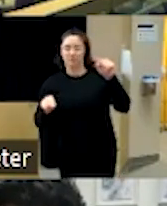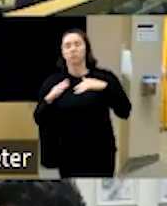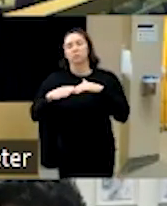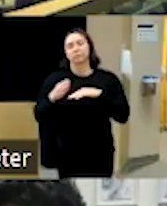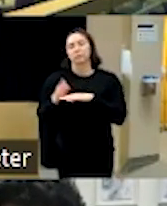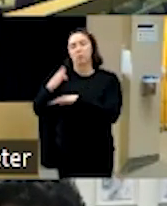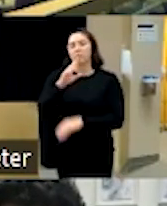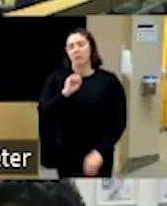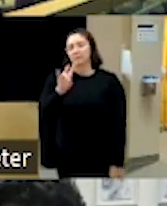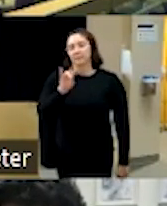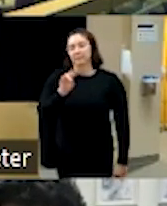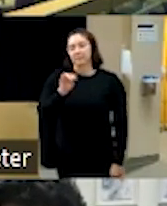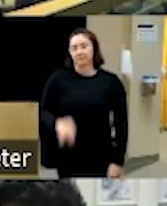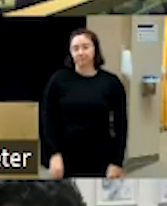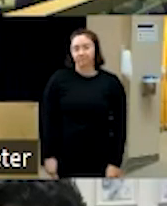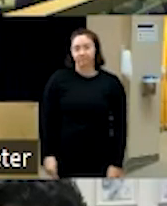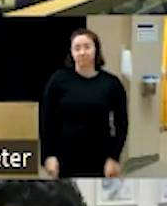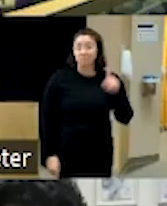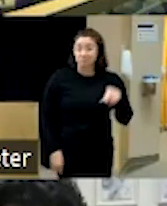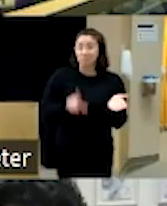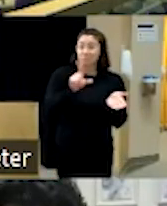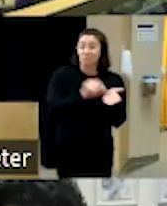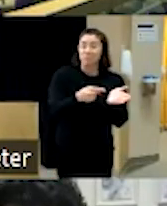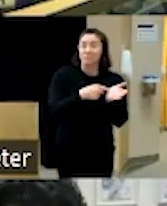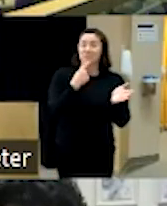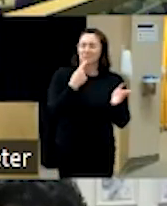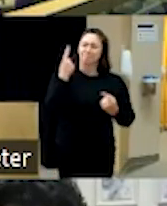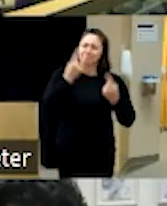um the authors in these articles they're speculated about the reasons one could be